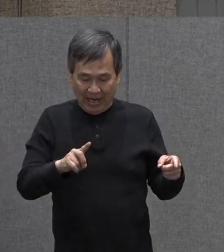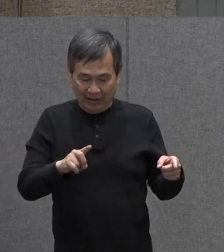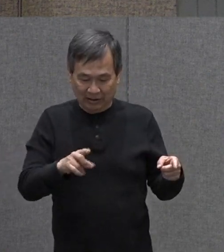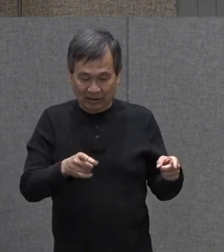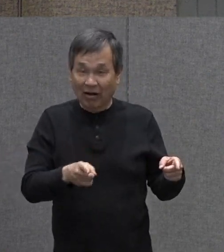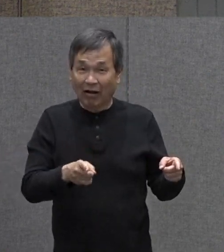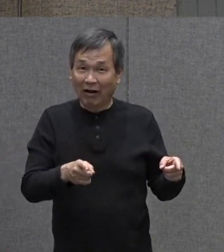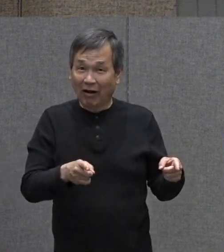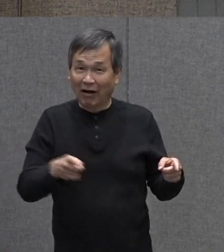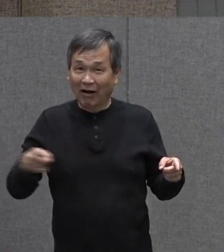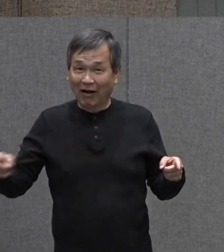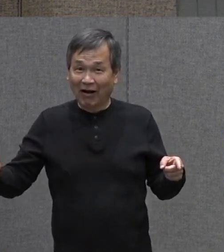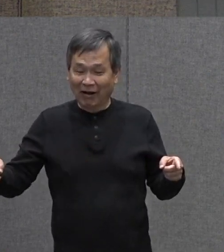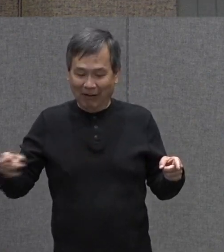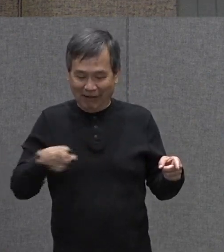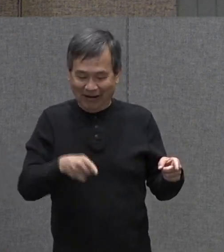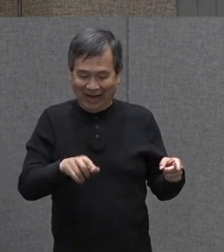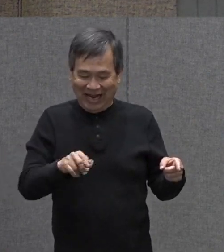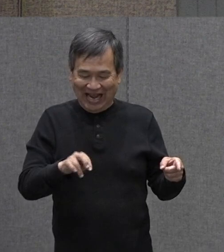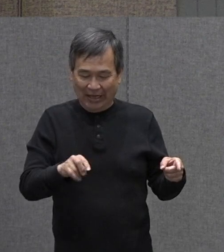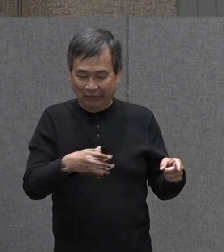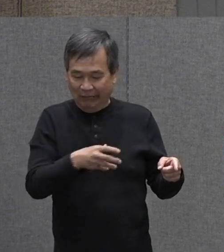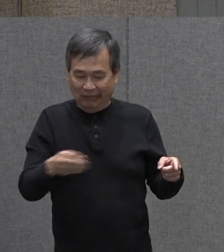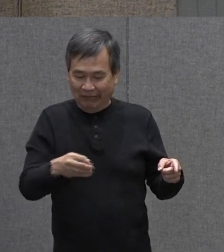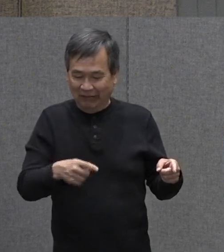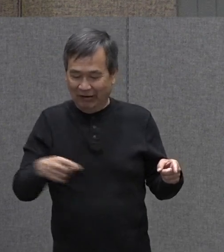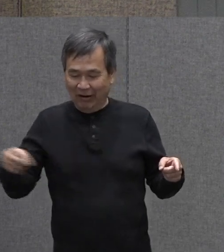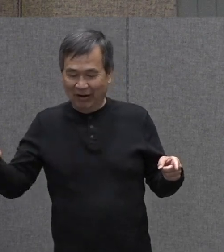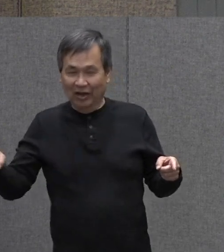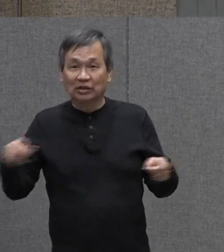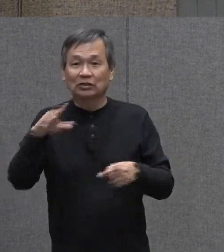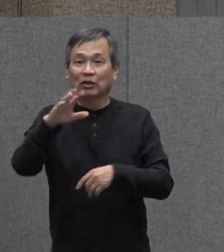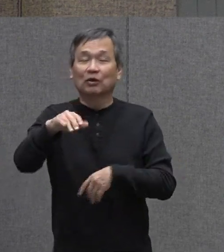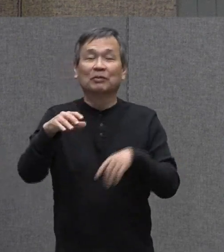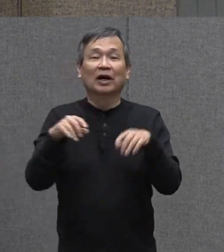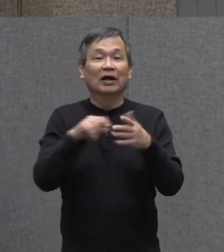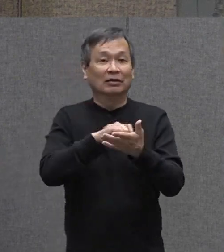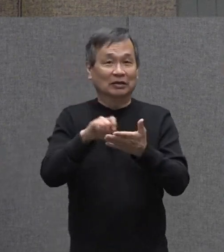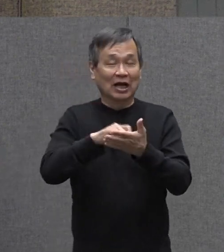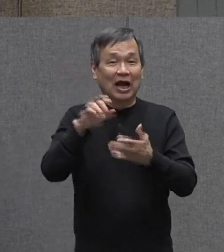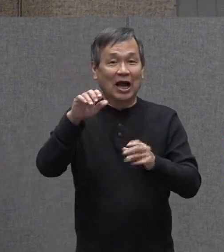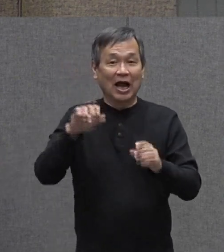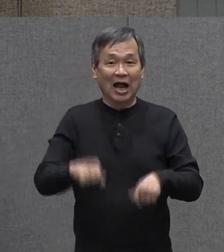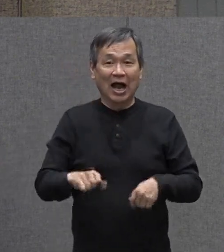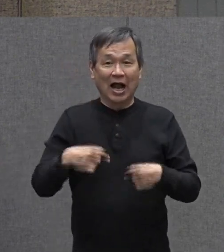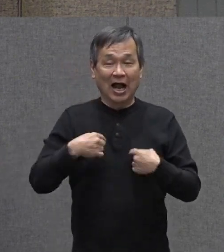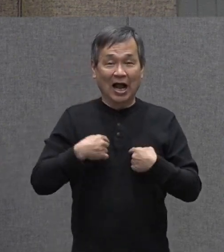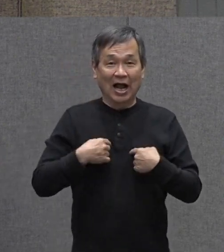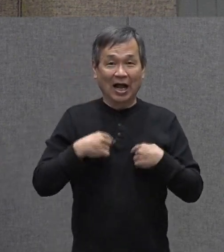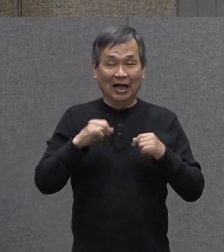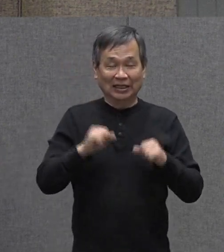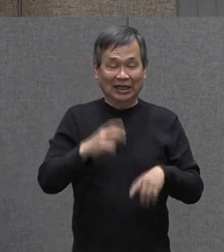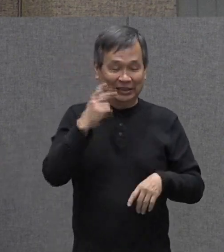On my sentence frame, I'm gonna write. I can see a yellow honeydew